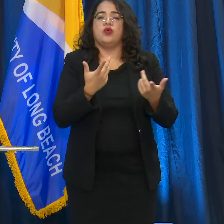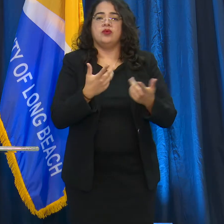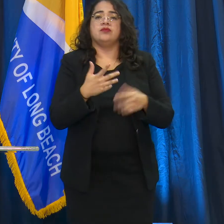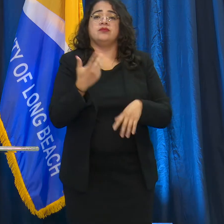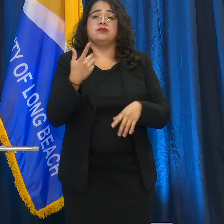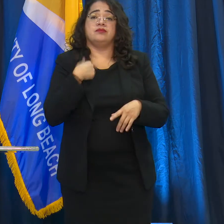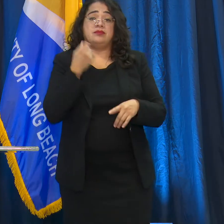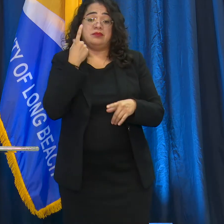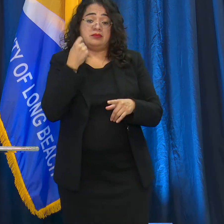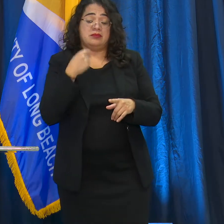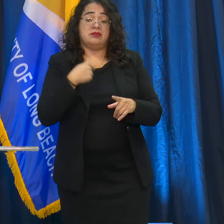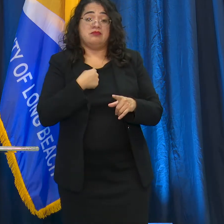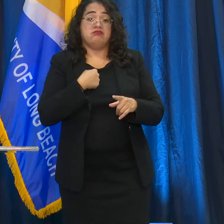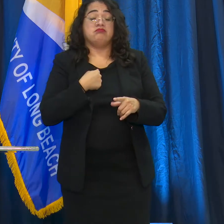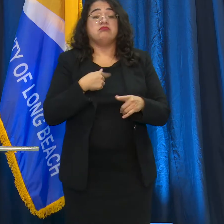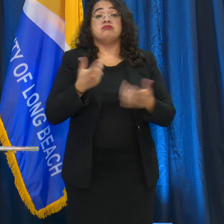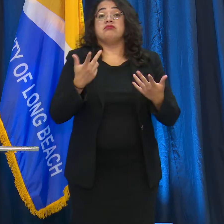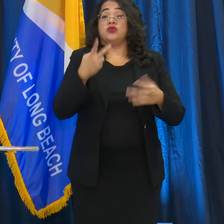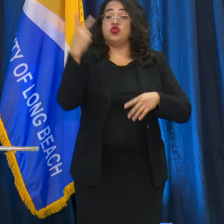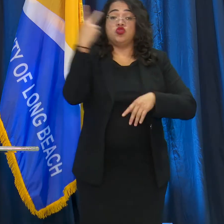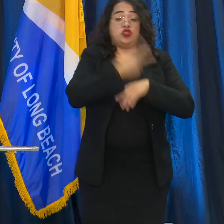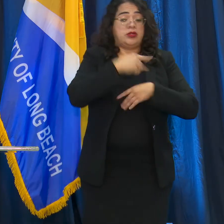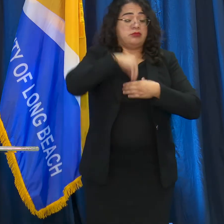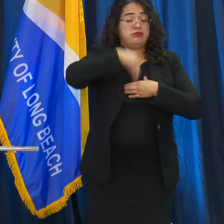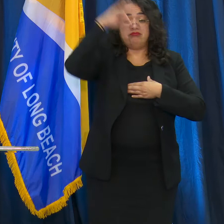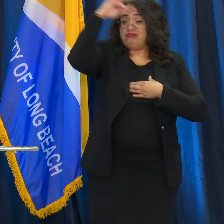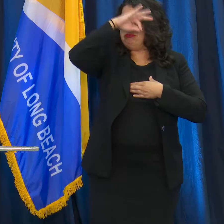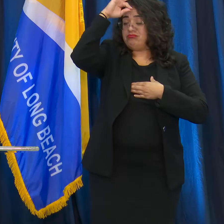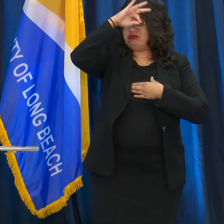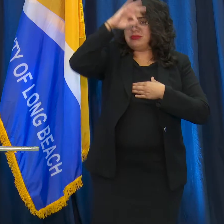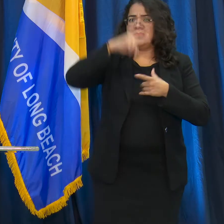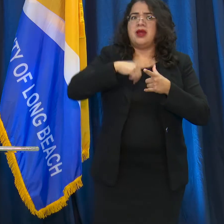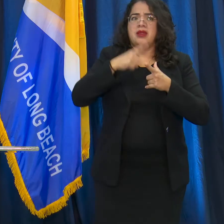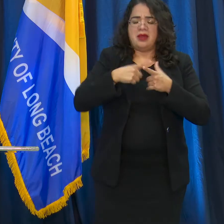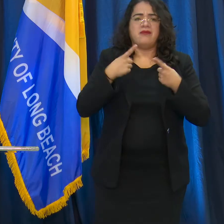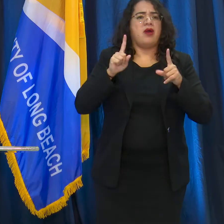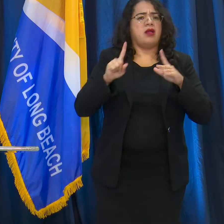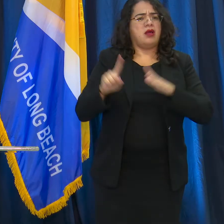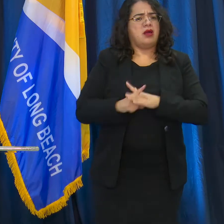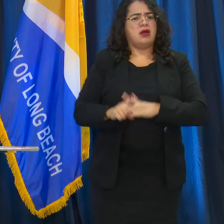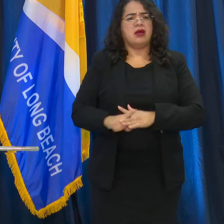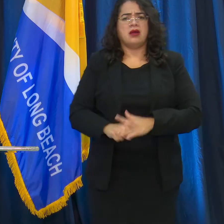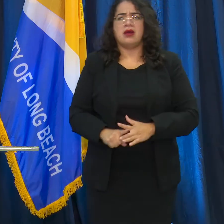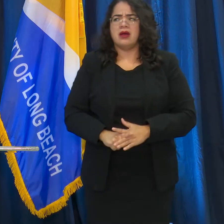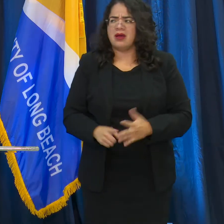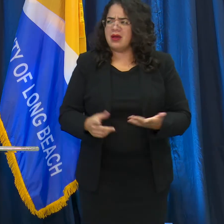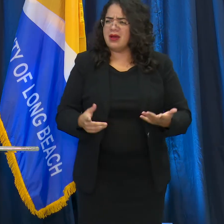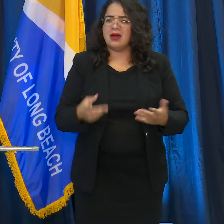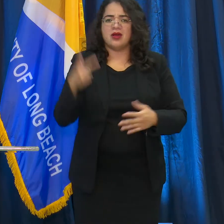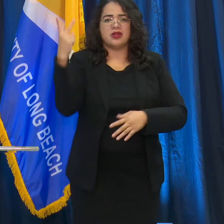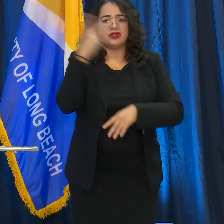before they begin showing symptoms. In addition, some people are asymptomatic, meaning they never develop symptoms and they feel just fine.